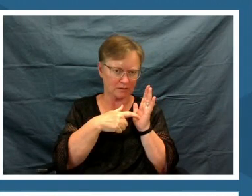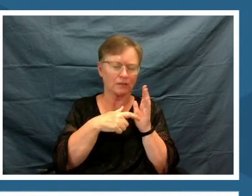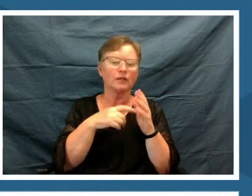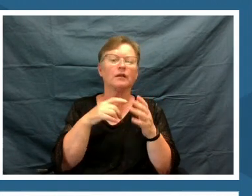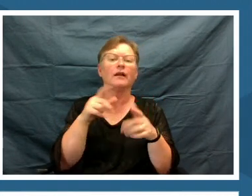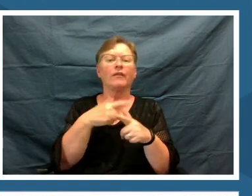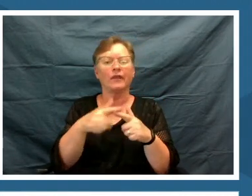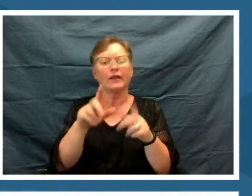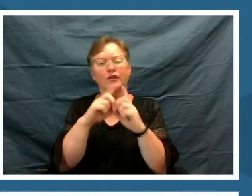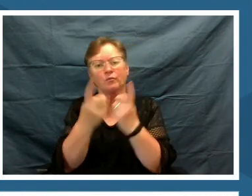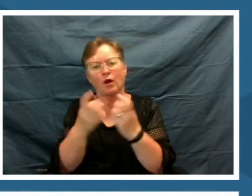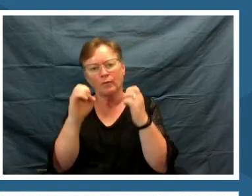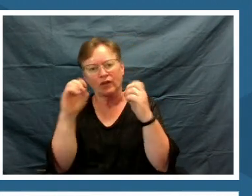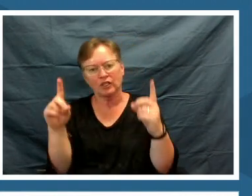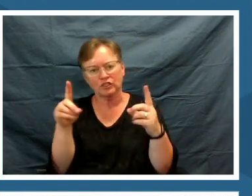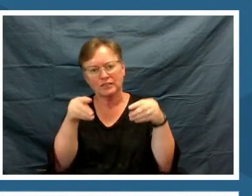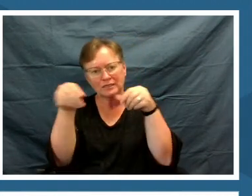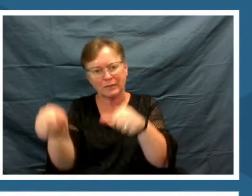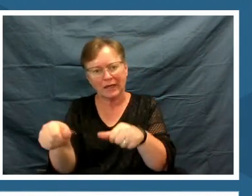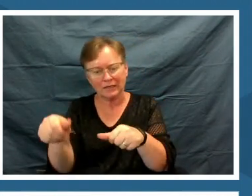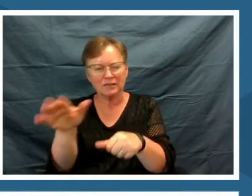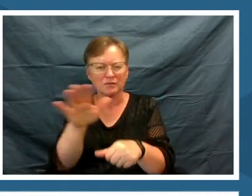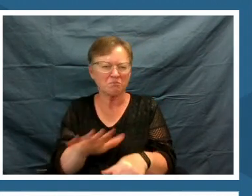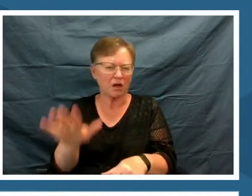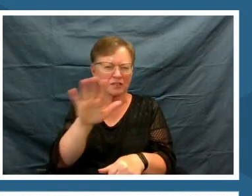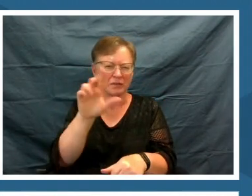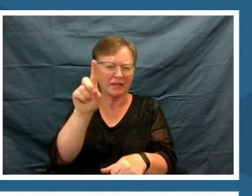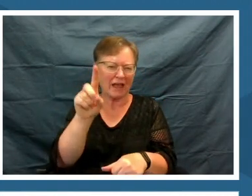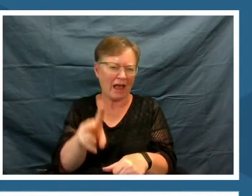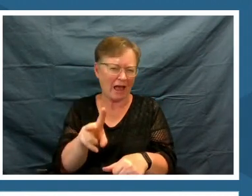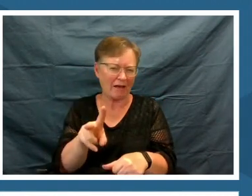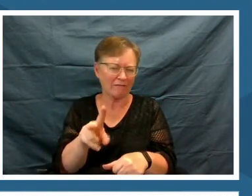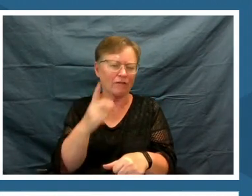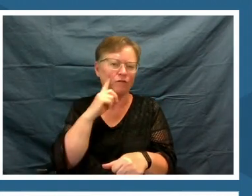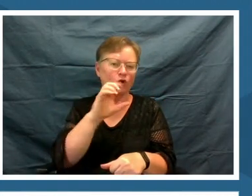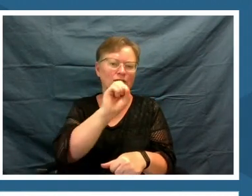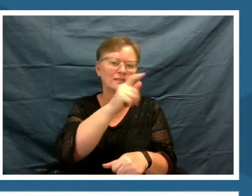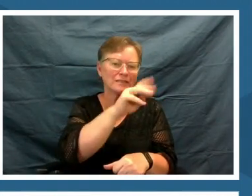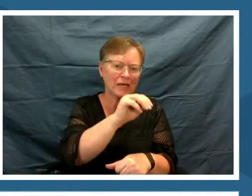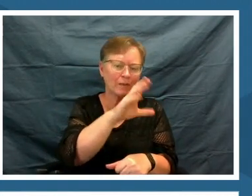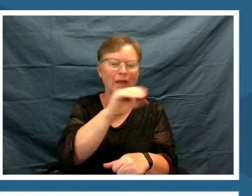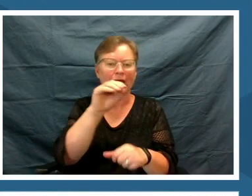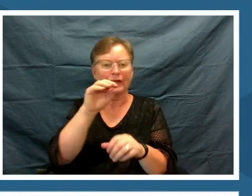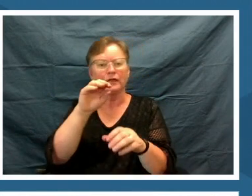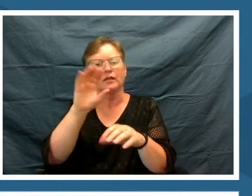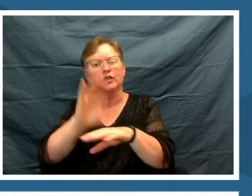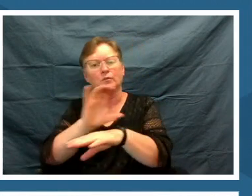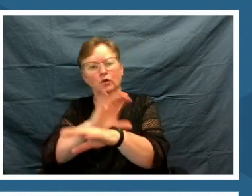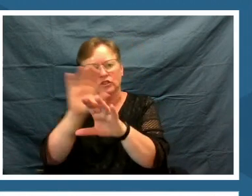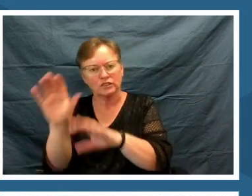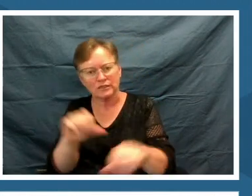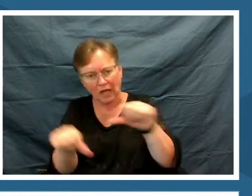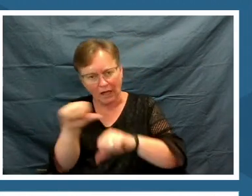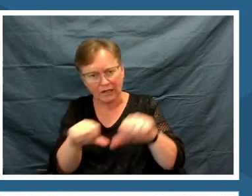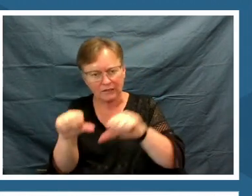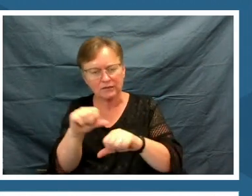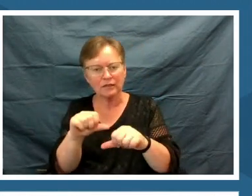approximately half of that on stem and computer science and then the other half on social emotional learning